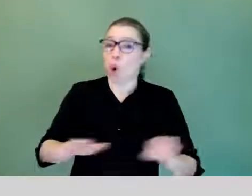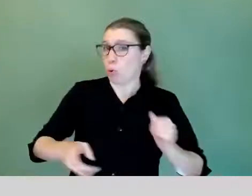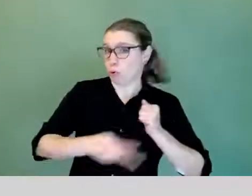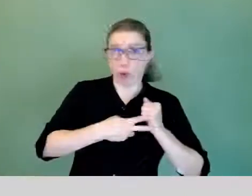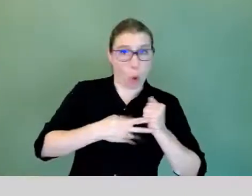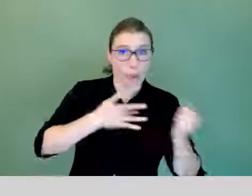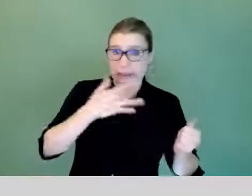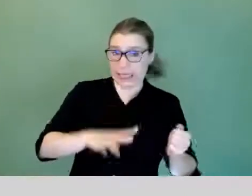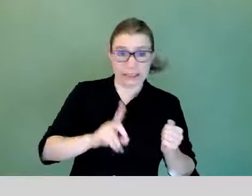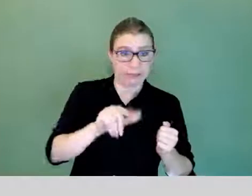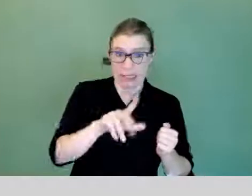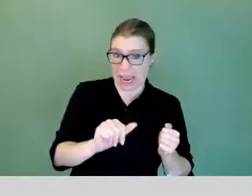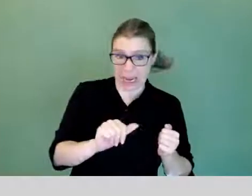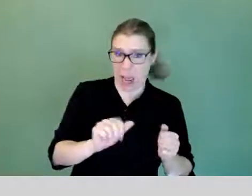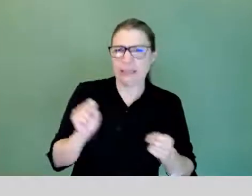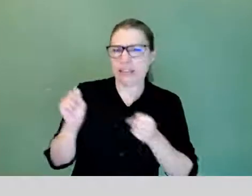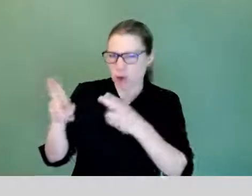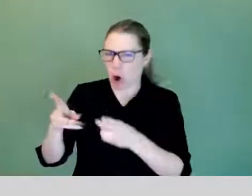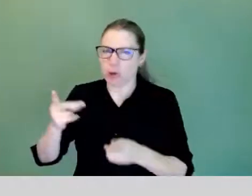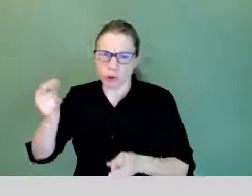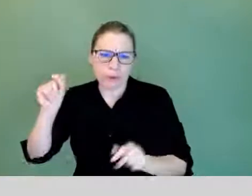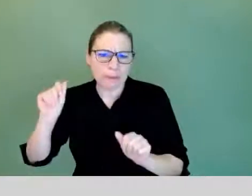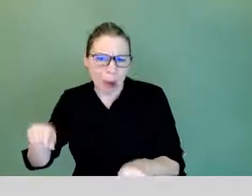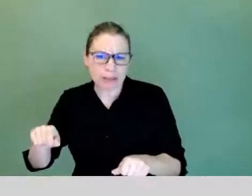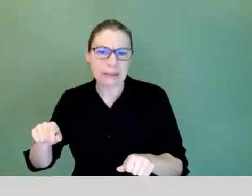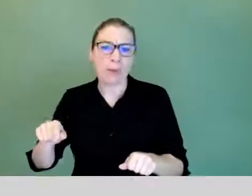Then make sure to encrypt all sensitive data at rest.